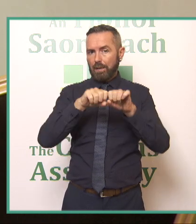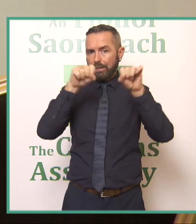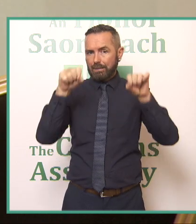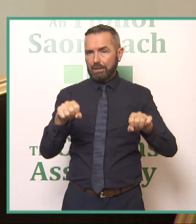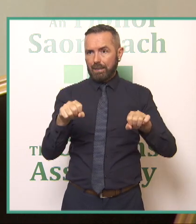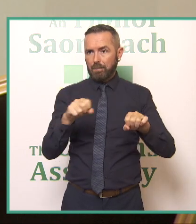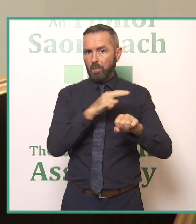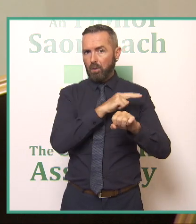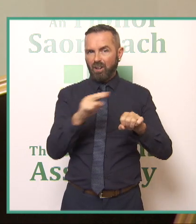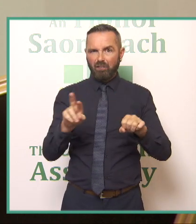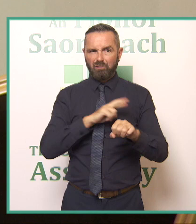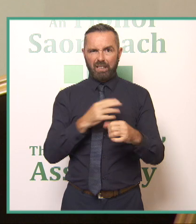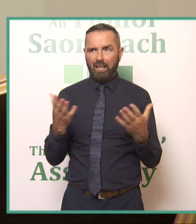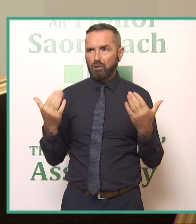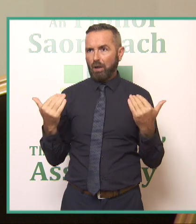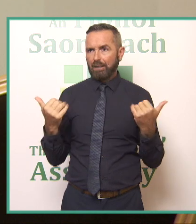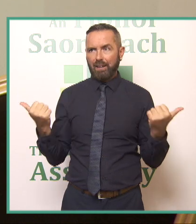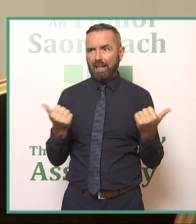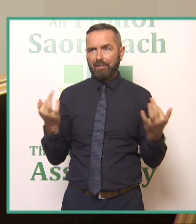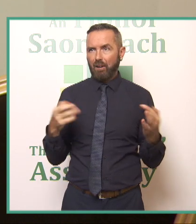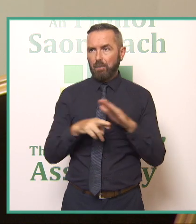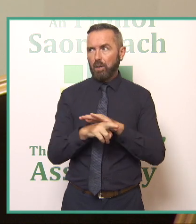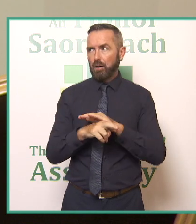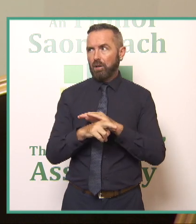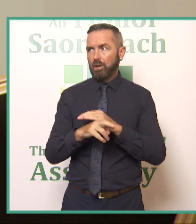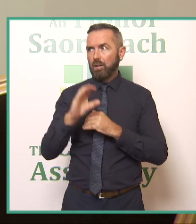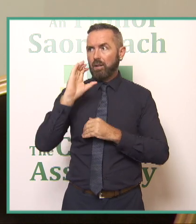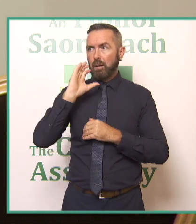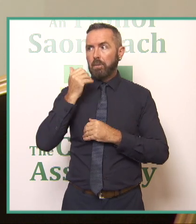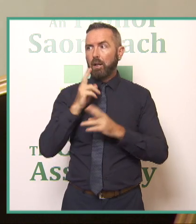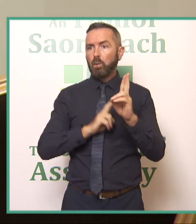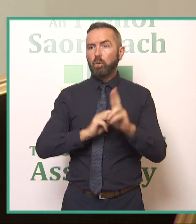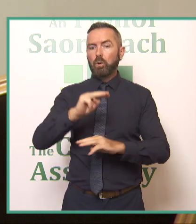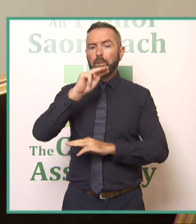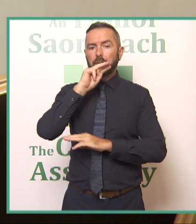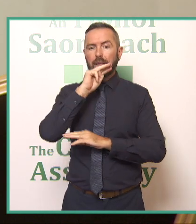going to be attractive to any Farmers because it would essentially mean the renunciation of